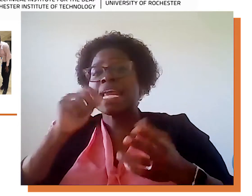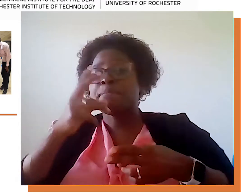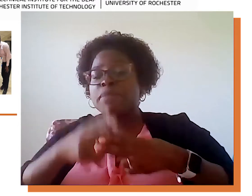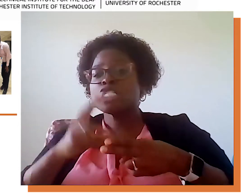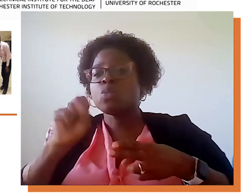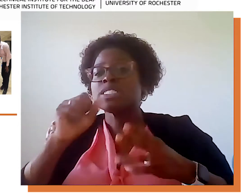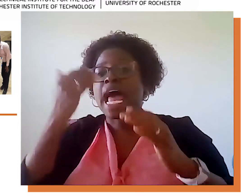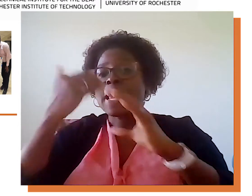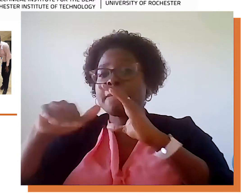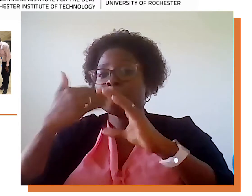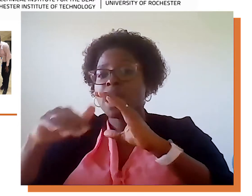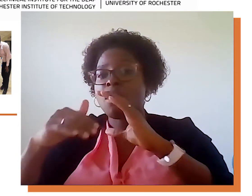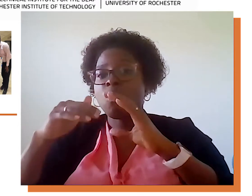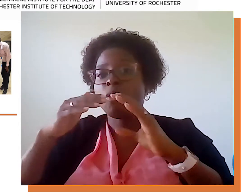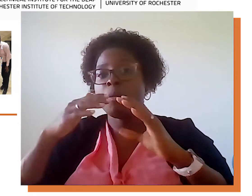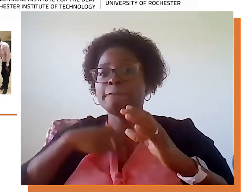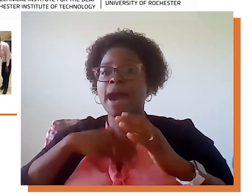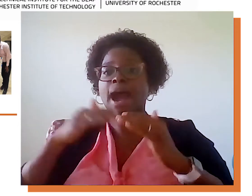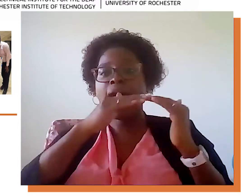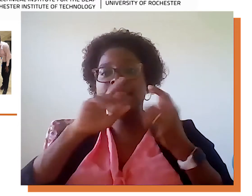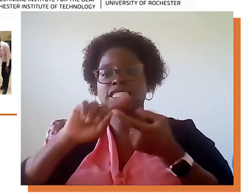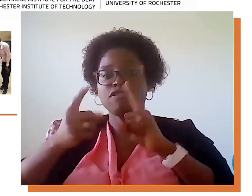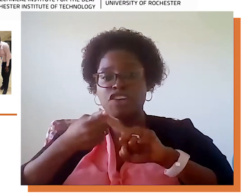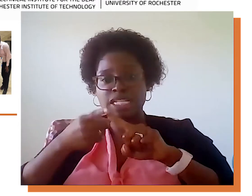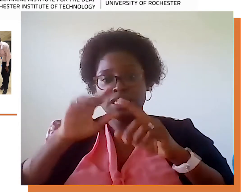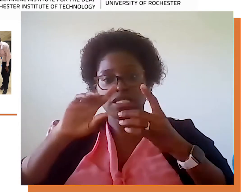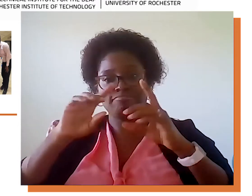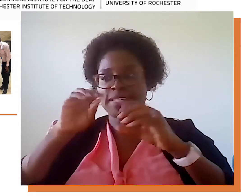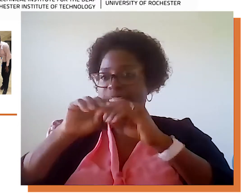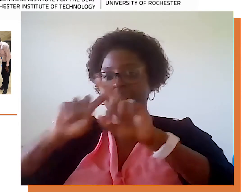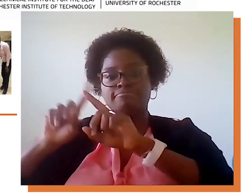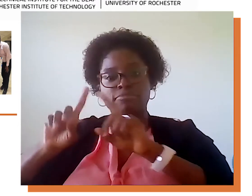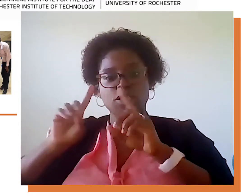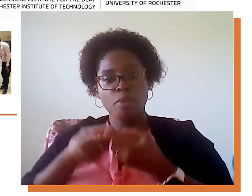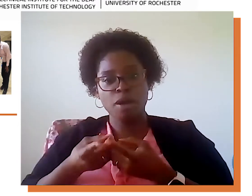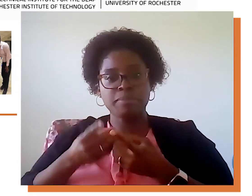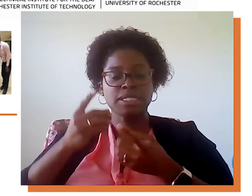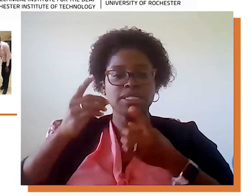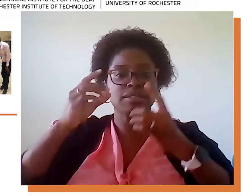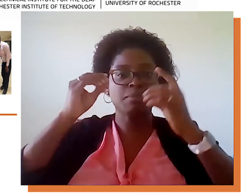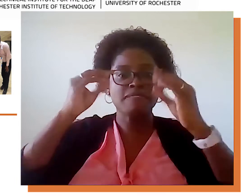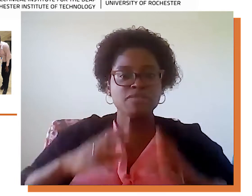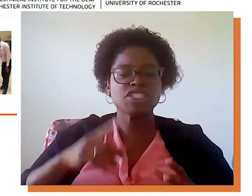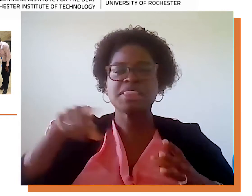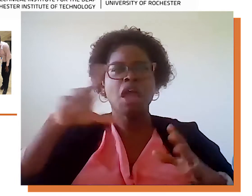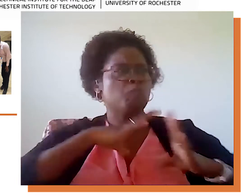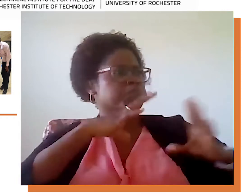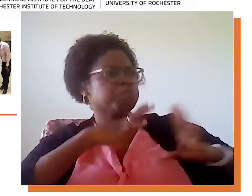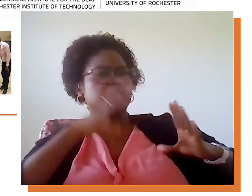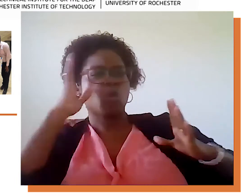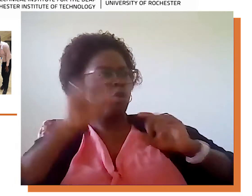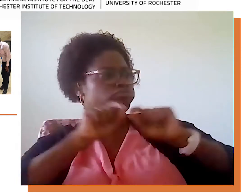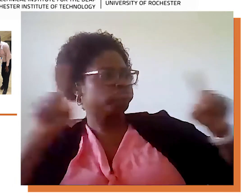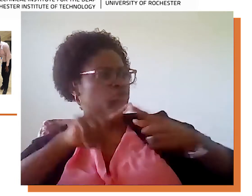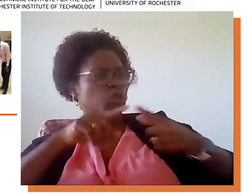And another thing that I didn't mention is that I had e-mailed some friends in different departments, some other professors, and they were happy